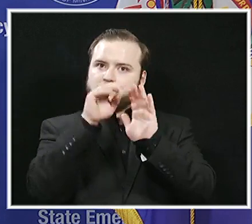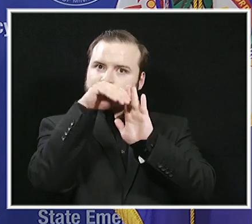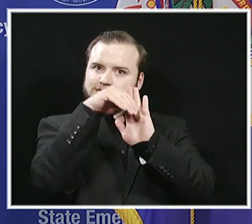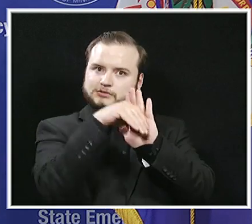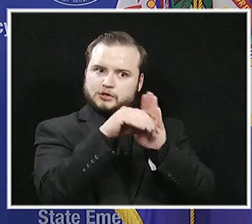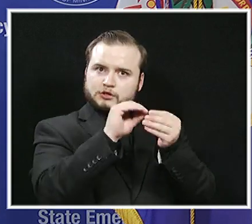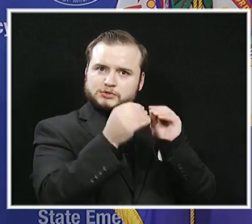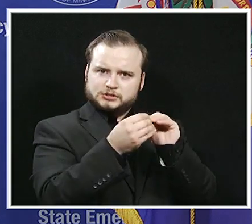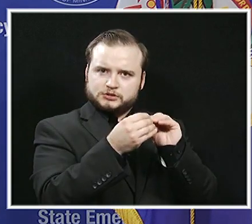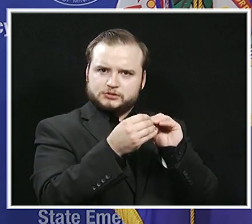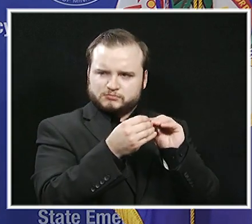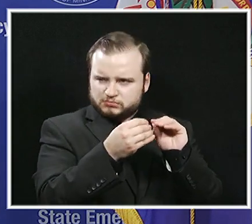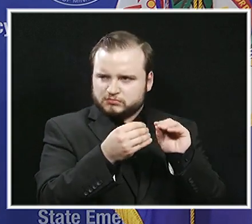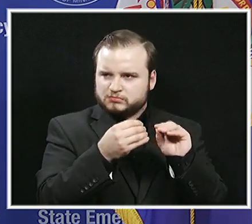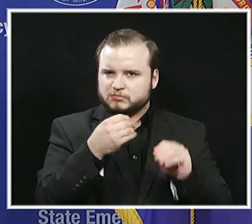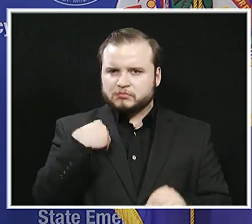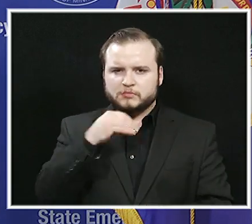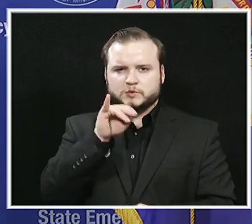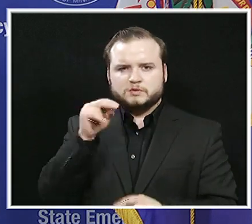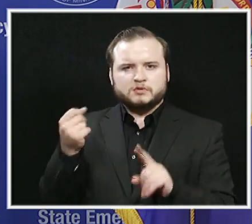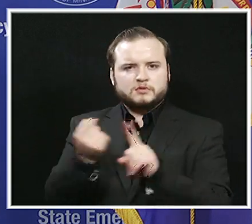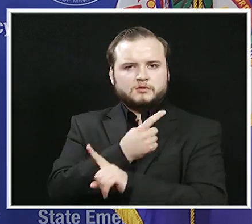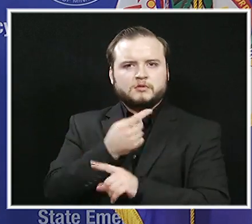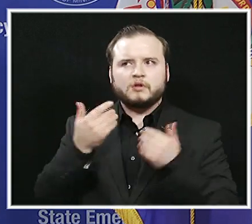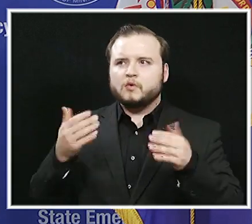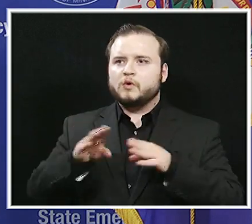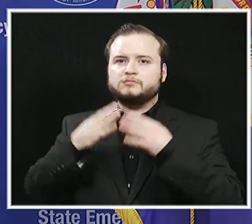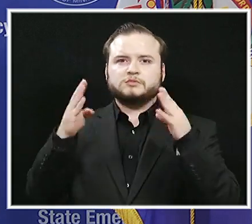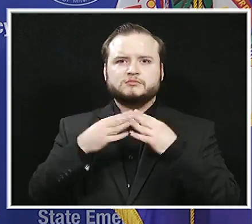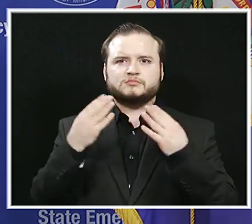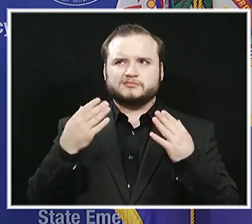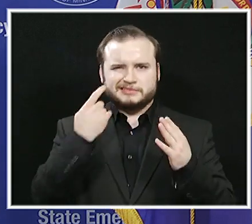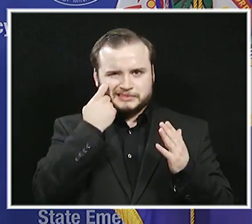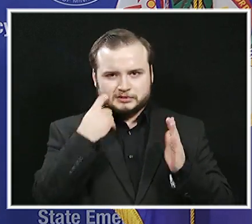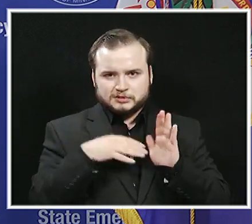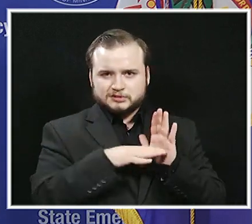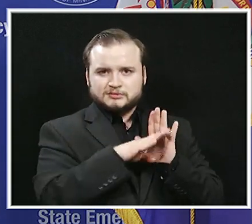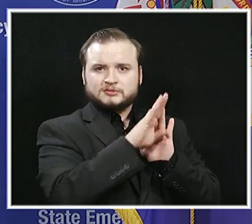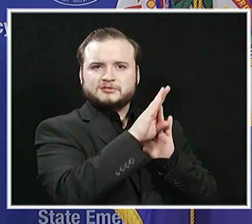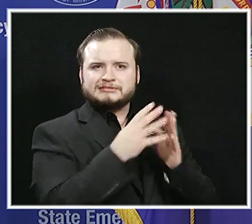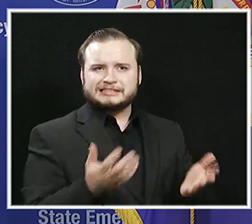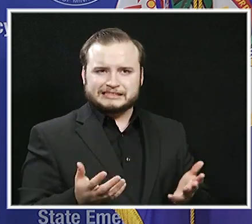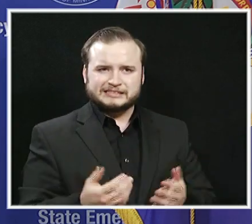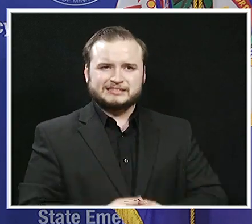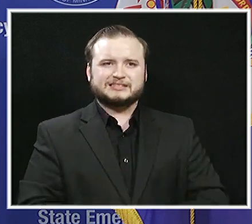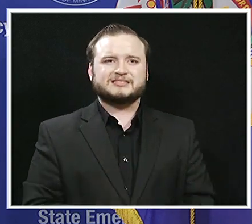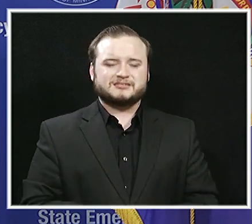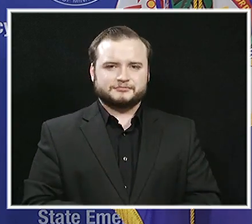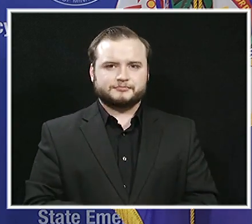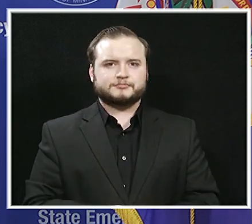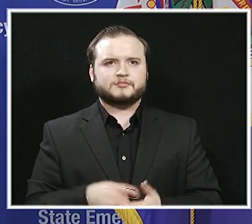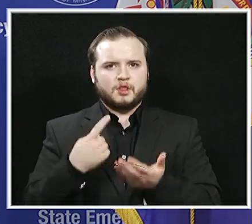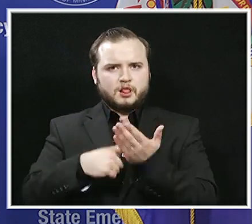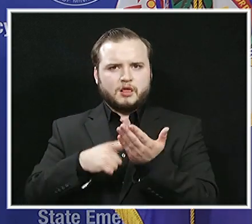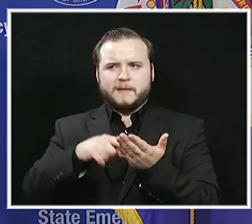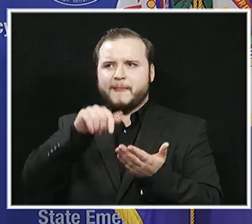After you've had 14 days of declining numbers, we're not certain that's a good indicator of where we're at or ability to protect Minnesotans and get the care